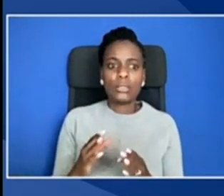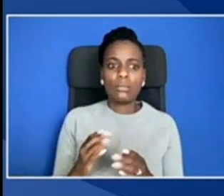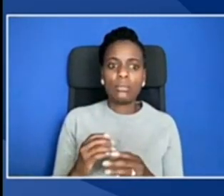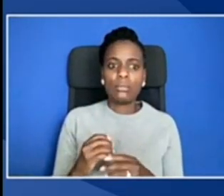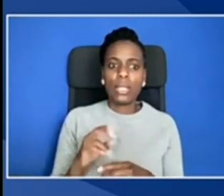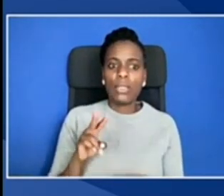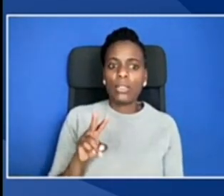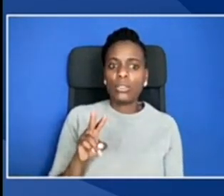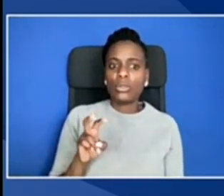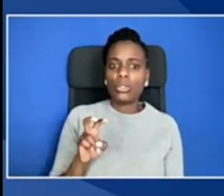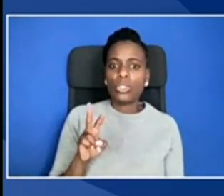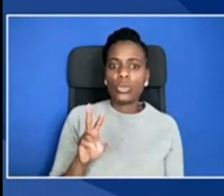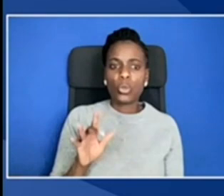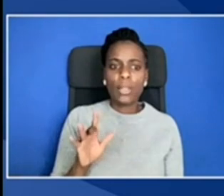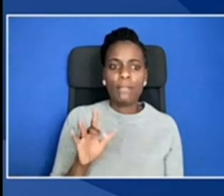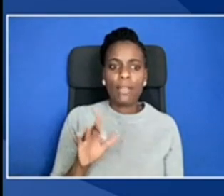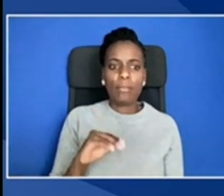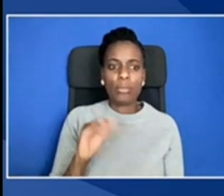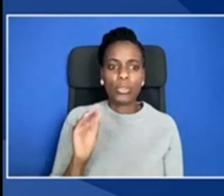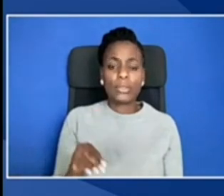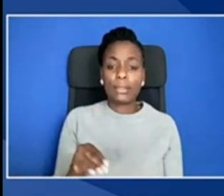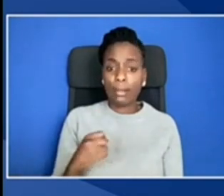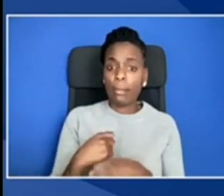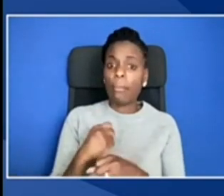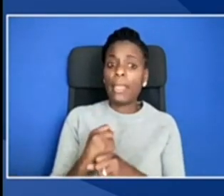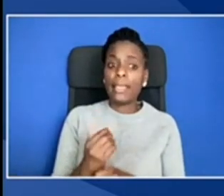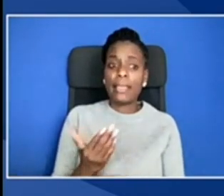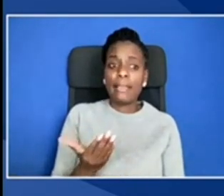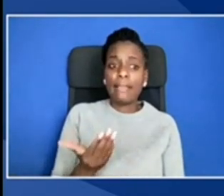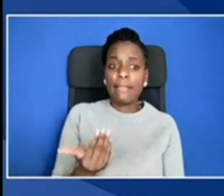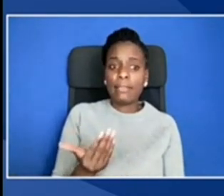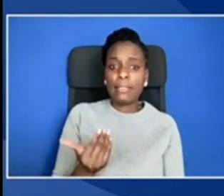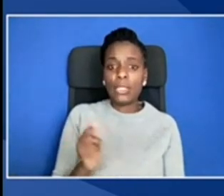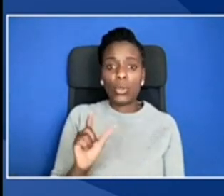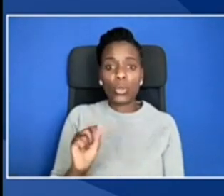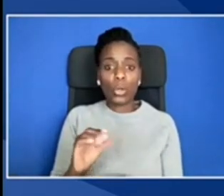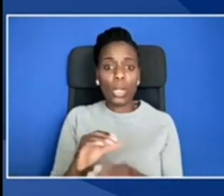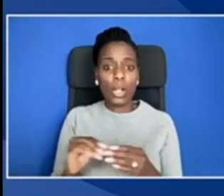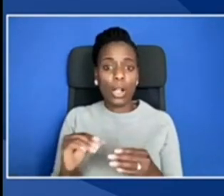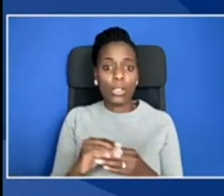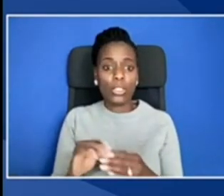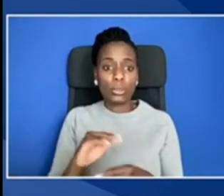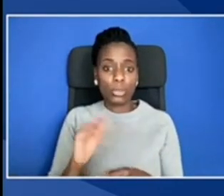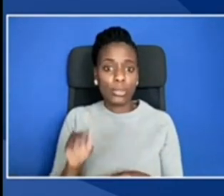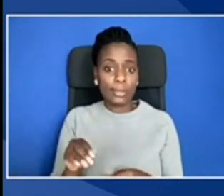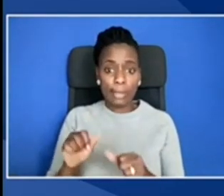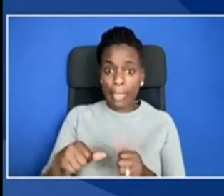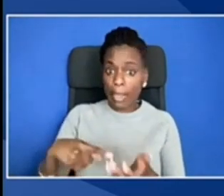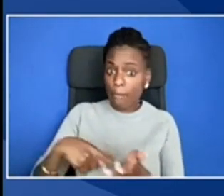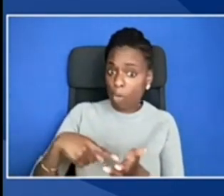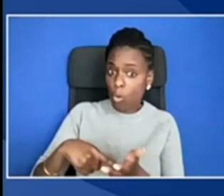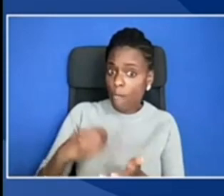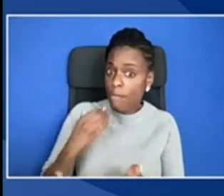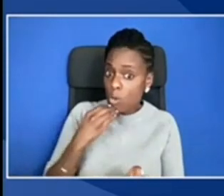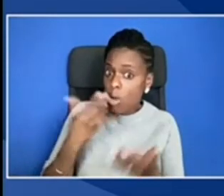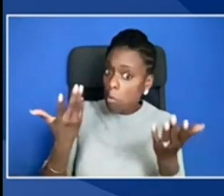$15.28 because they can, in theory, afford food, we then are using a claim that they